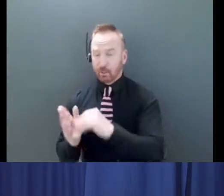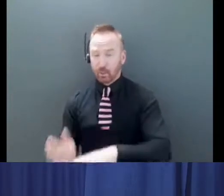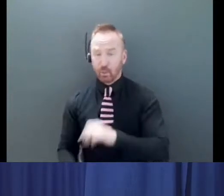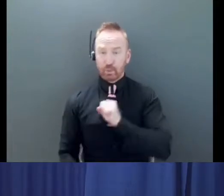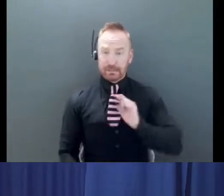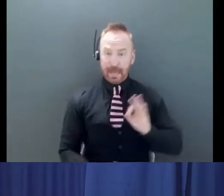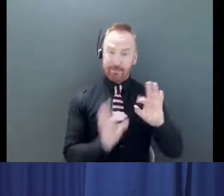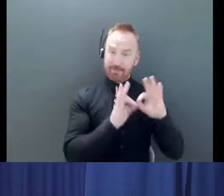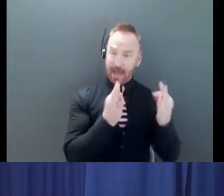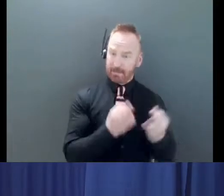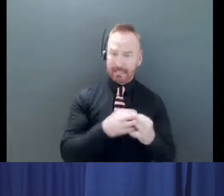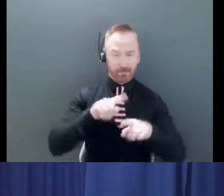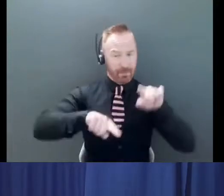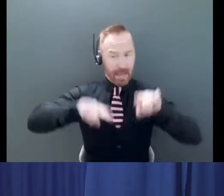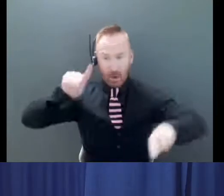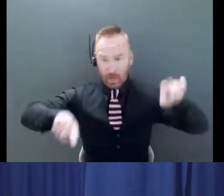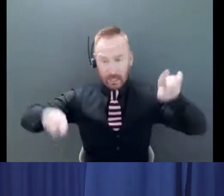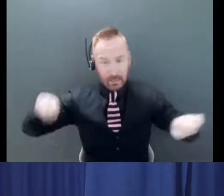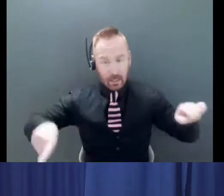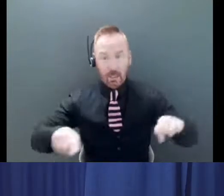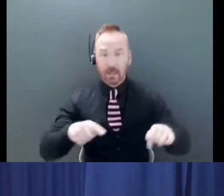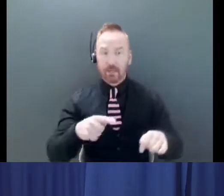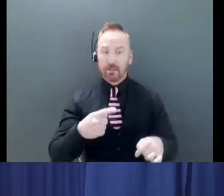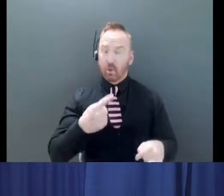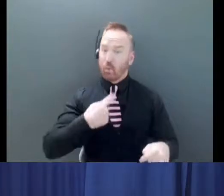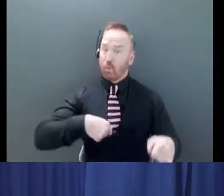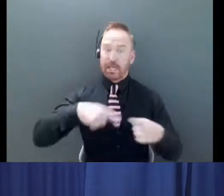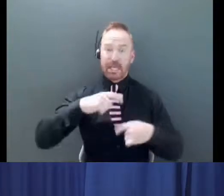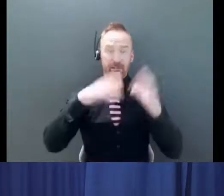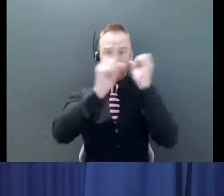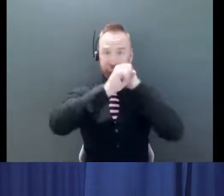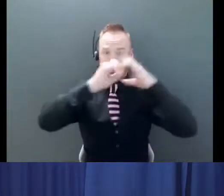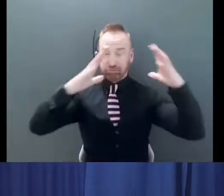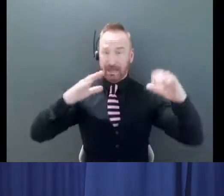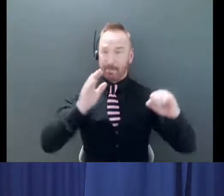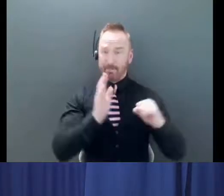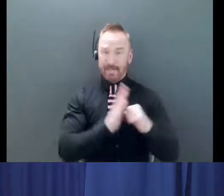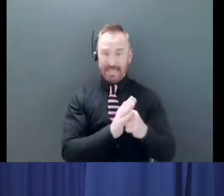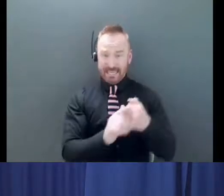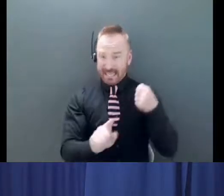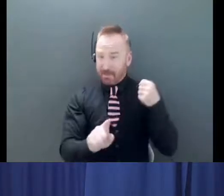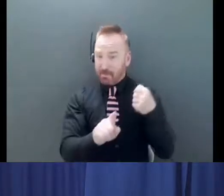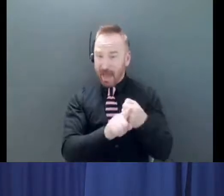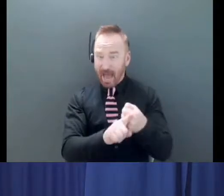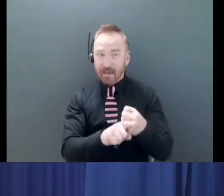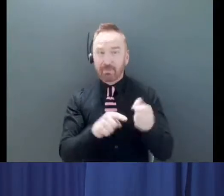realized all of the long-term impacts for sure. We checked in with students and staff and families at the end of